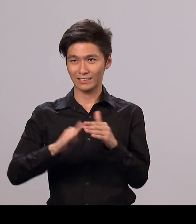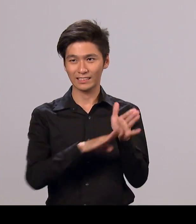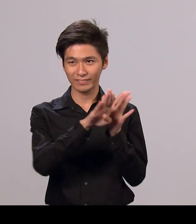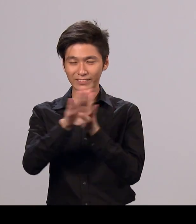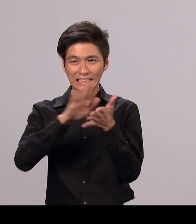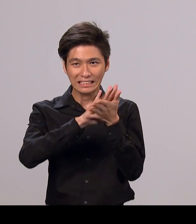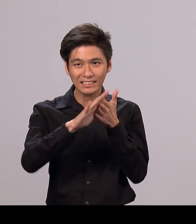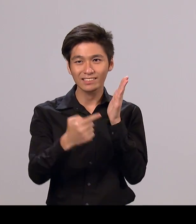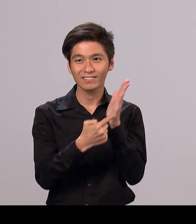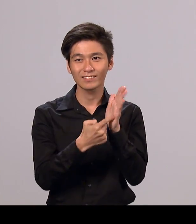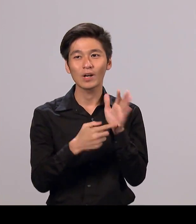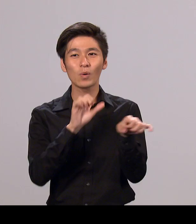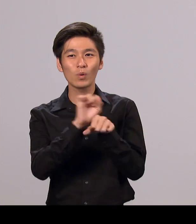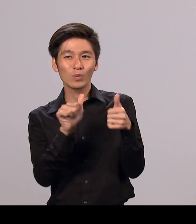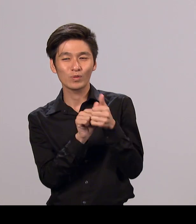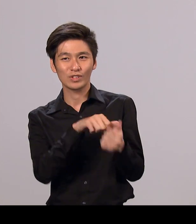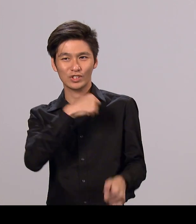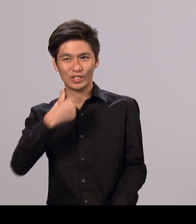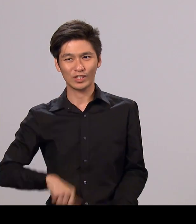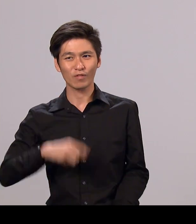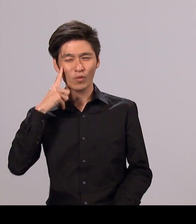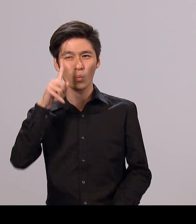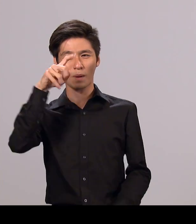participating in the Asian Infrastructure Investment Bank.